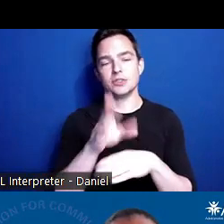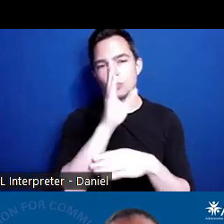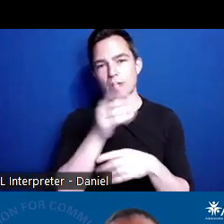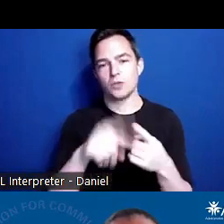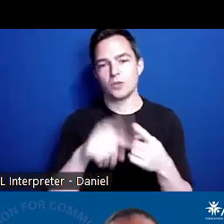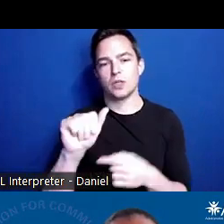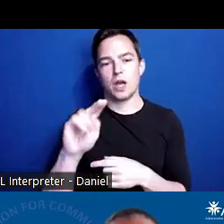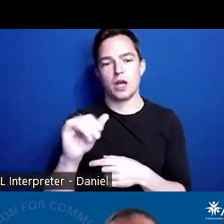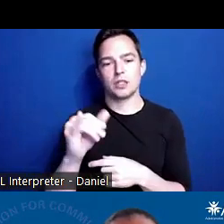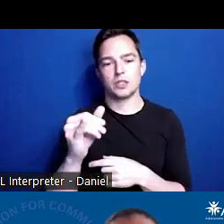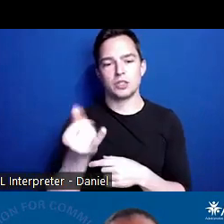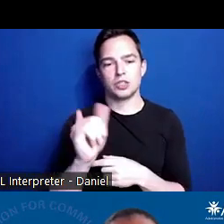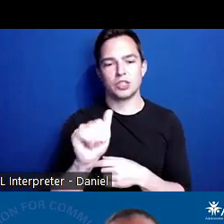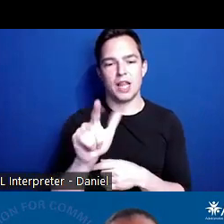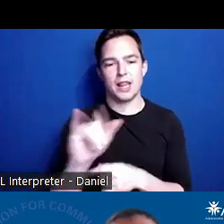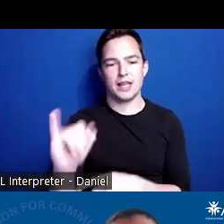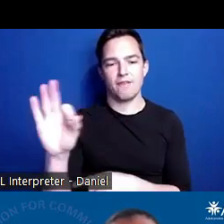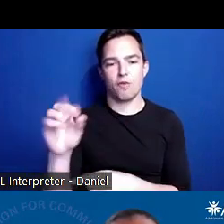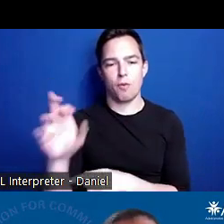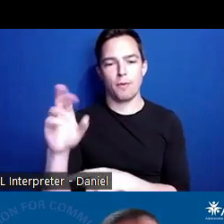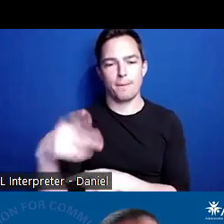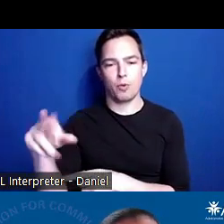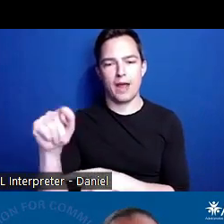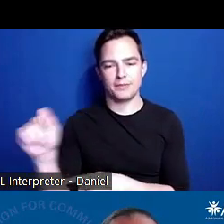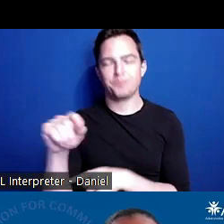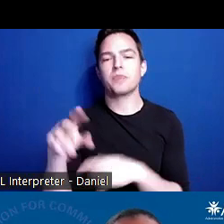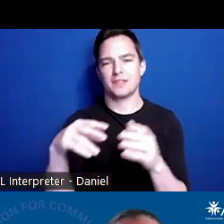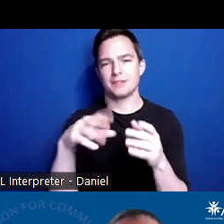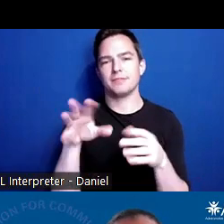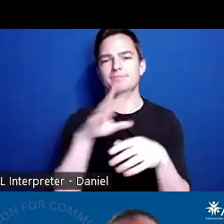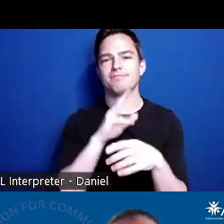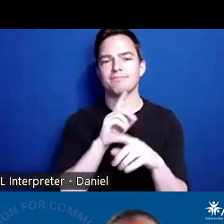Questions will be read aloud for the speakers to answer. This meeting is being recorded,